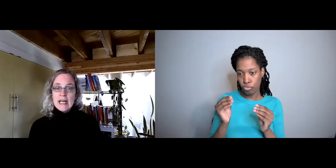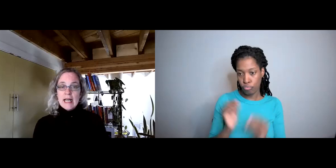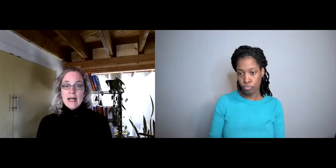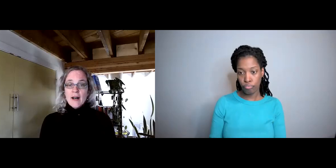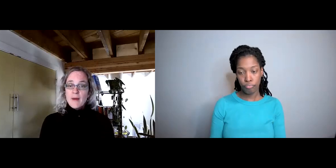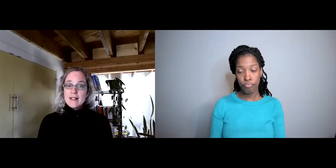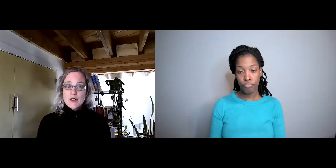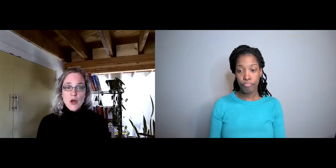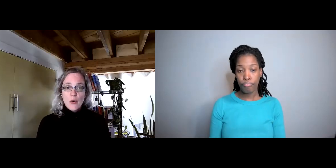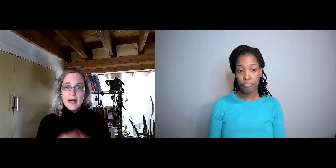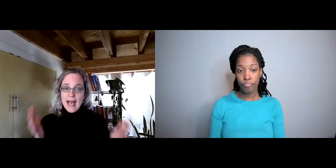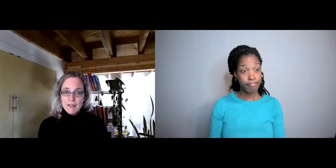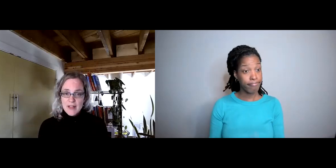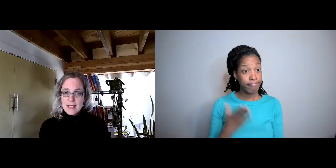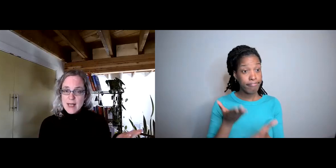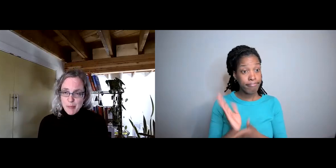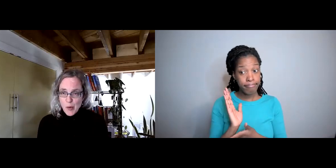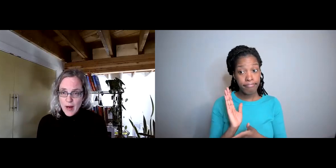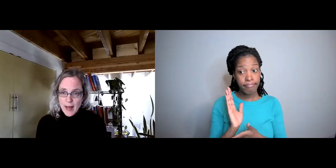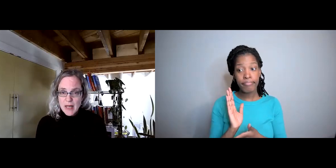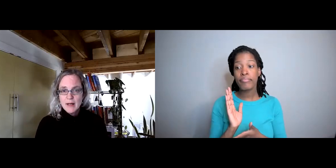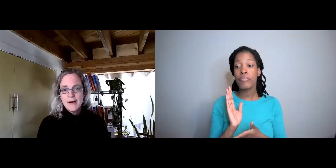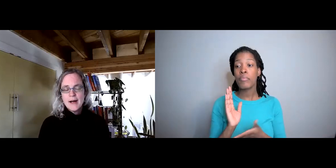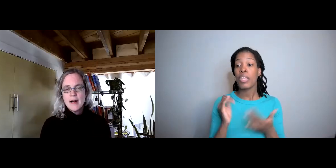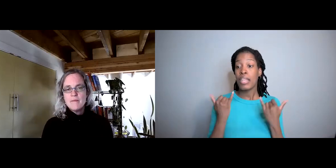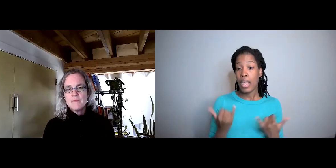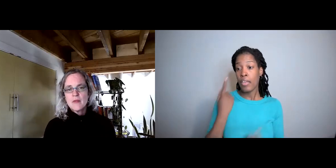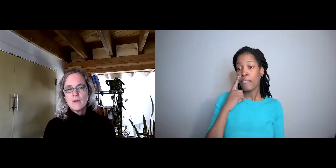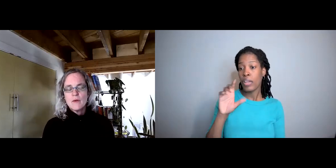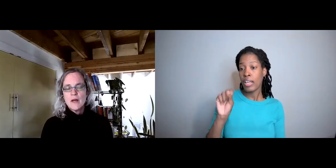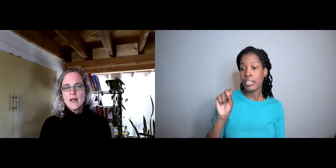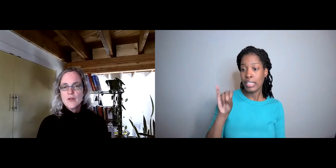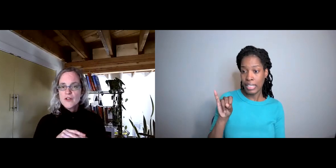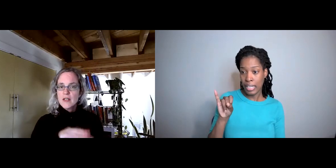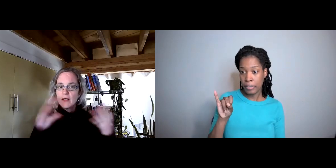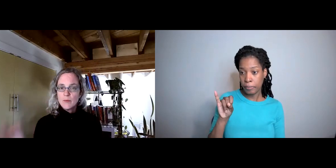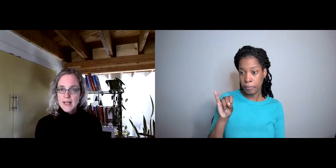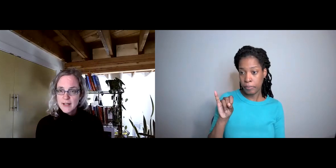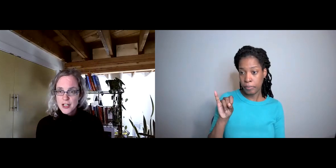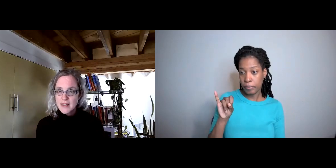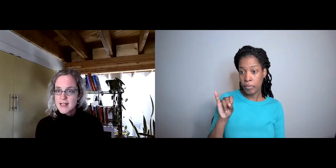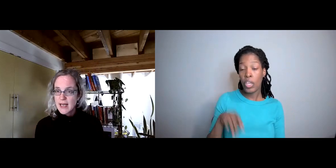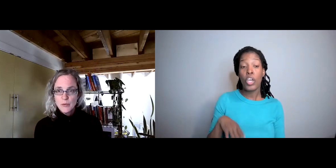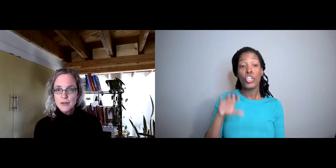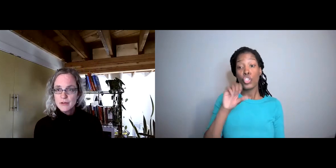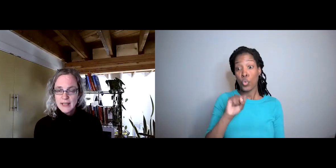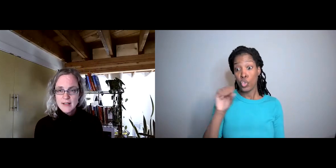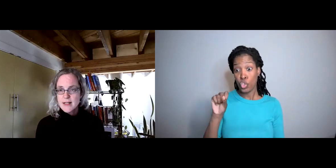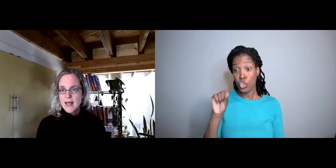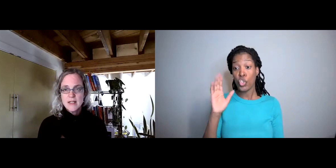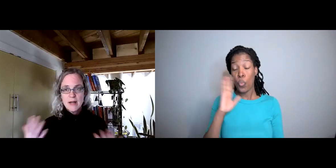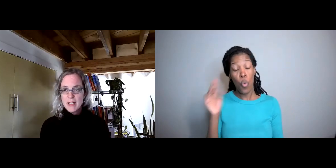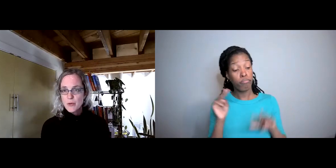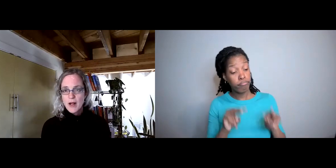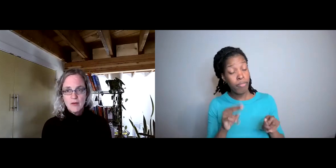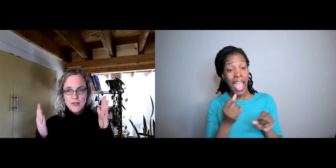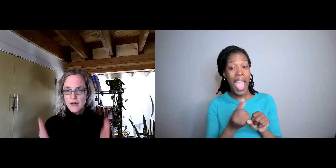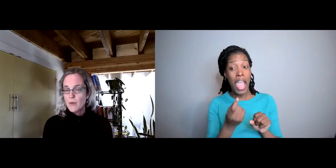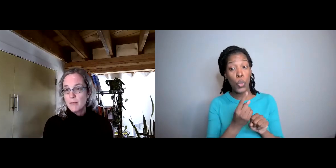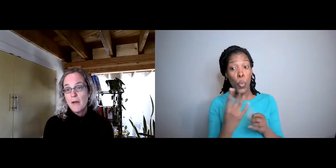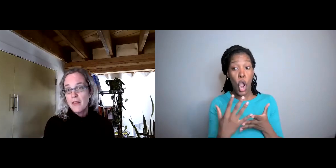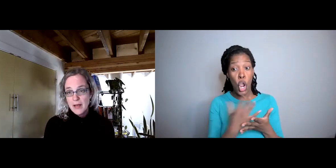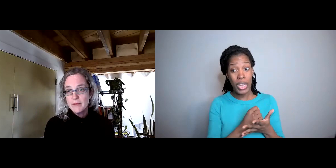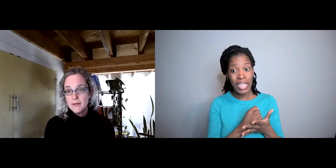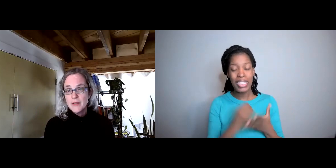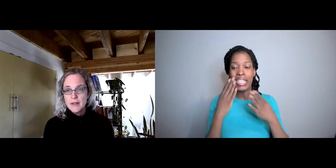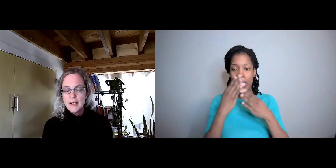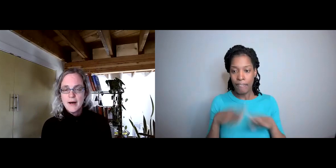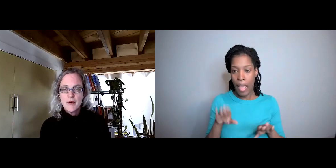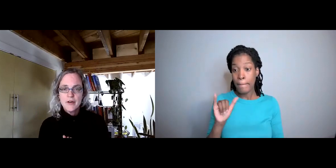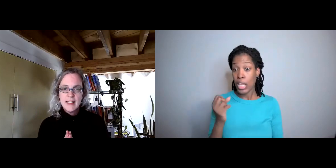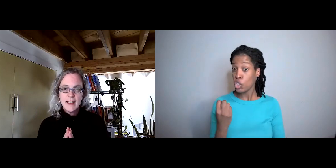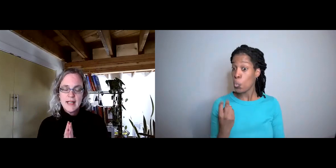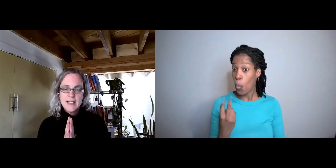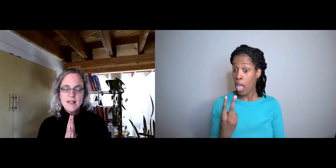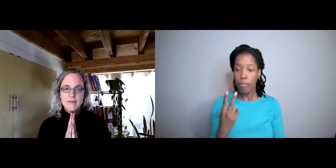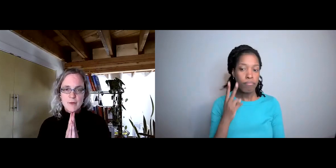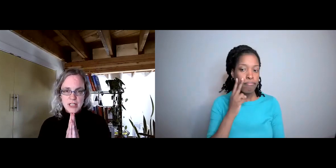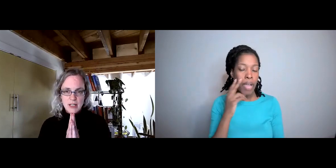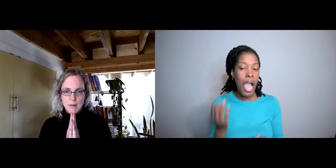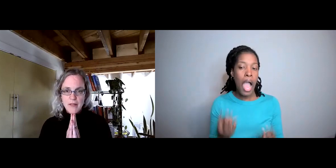Alright. So now for the SSI program. Social security will take Chen's annual earnings and divide it by 12 to figure out what are monthly earning is for a particular month.